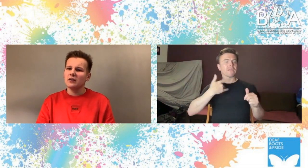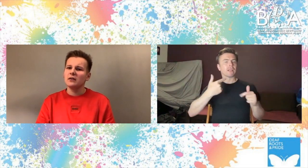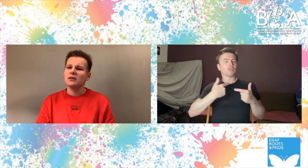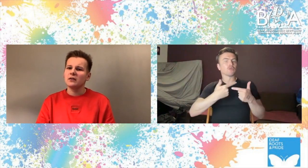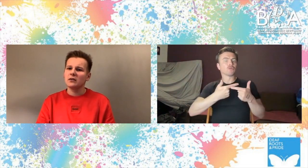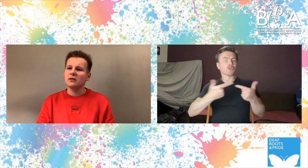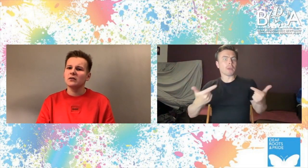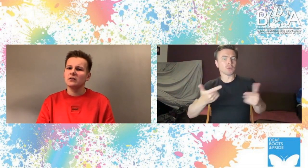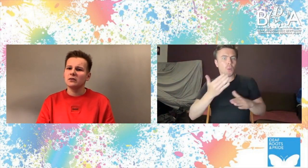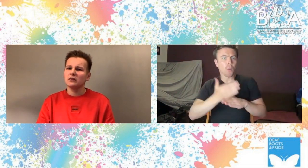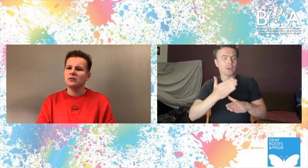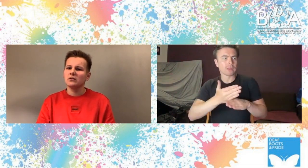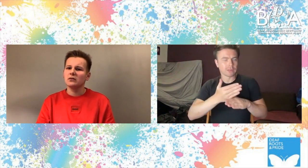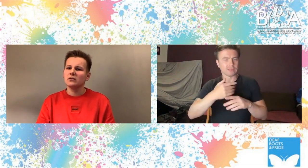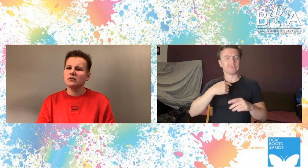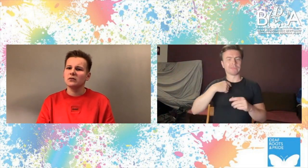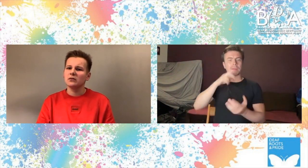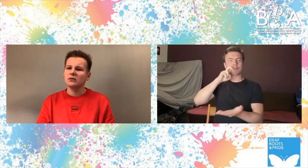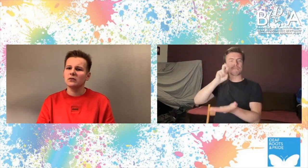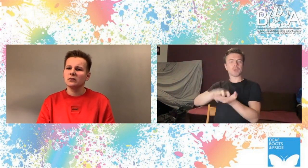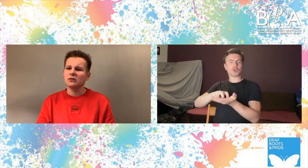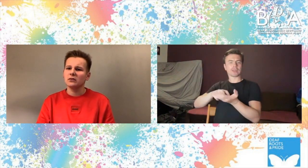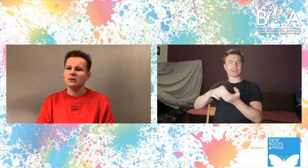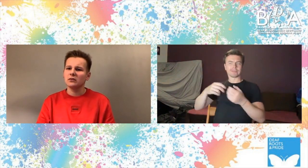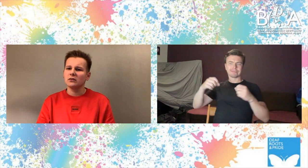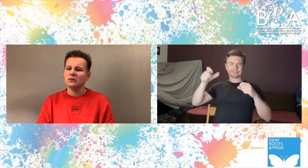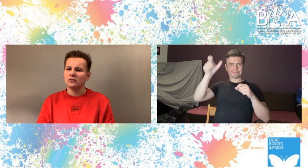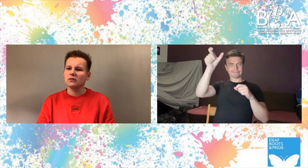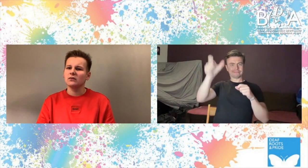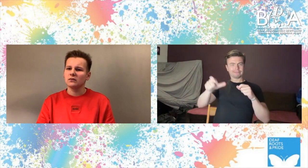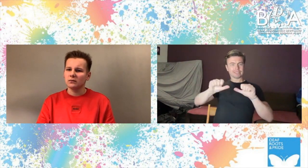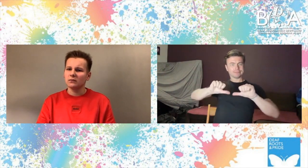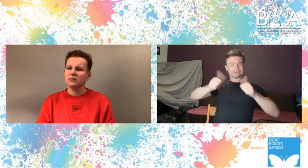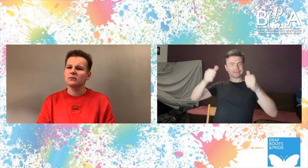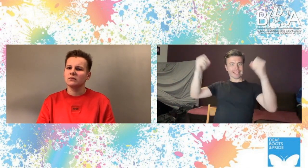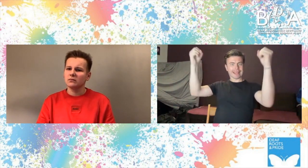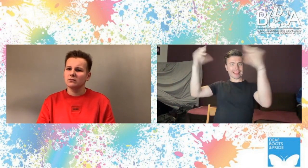If you feel like you’re doing too much yourself, you can book a professional